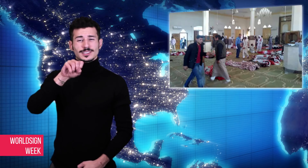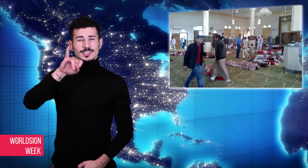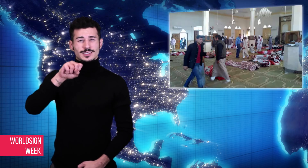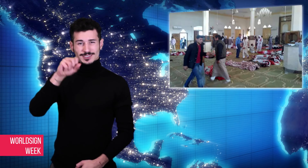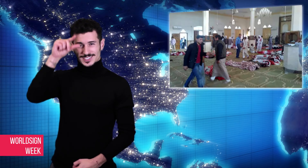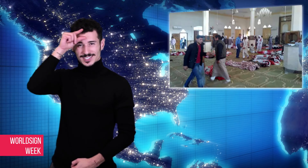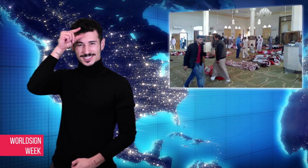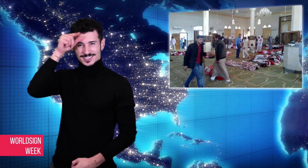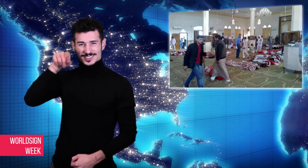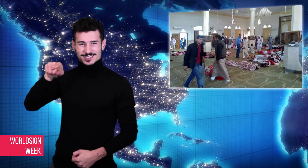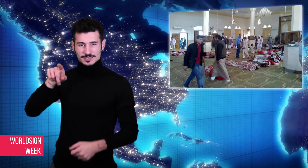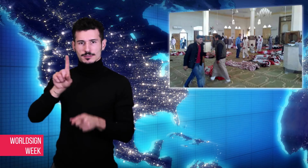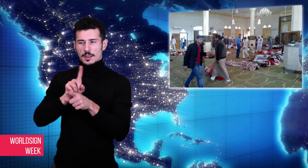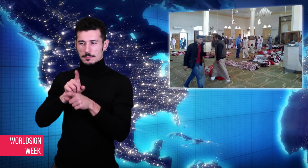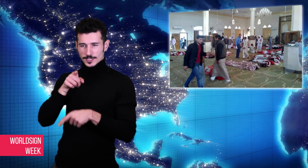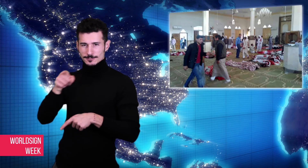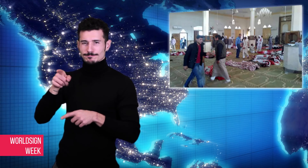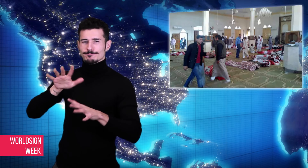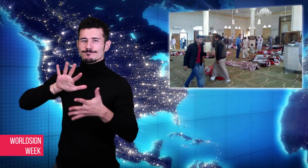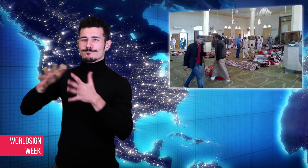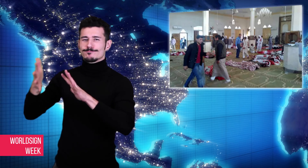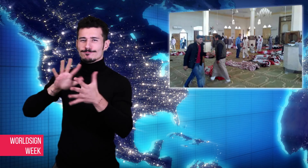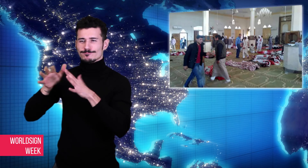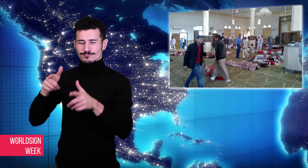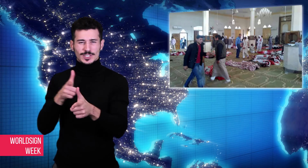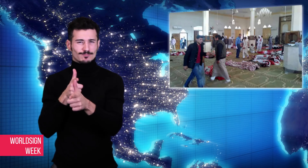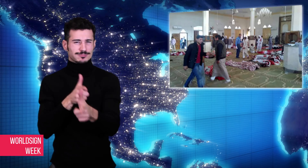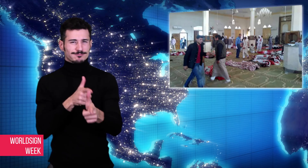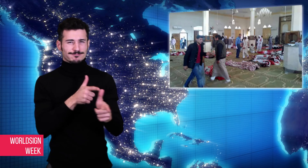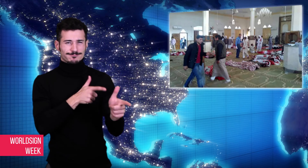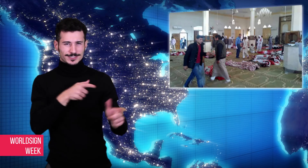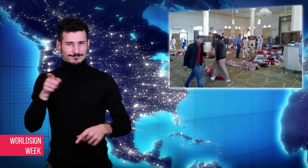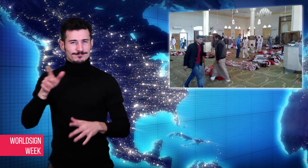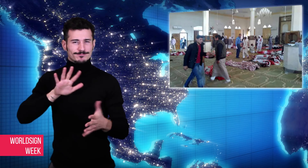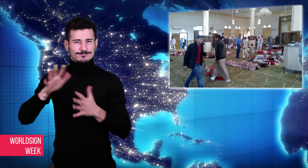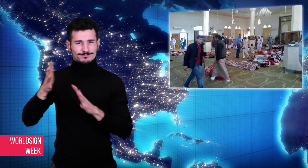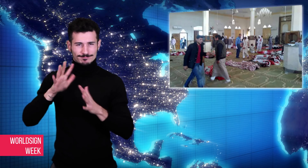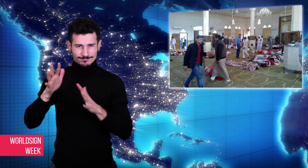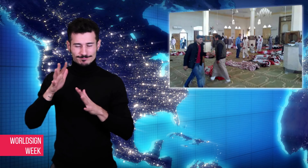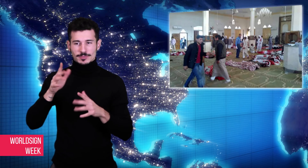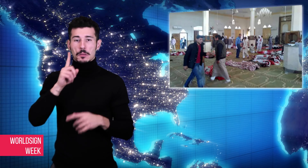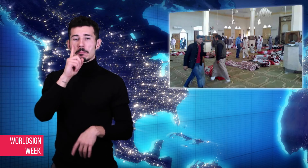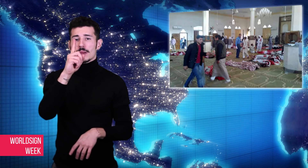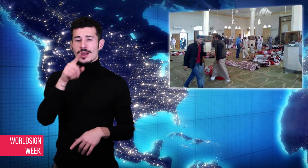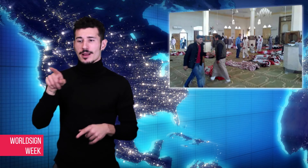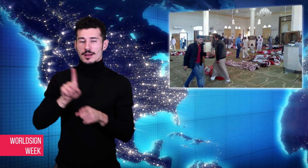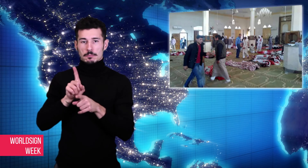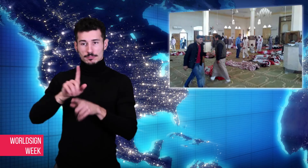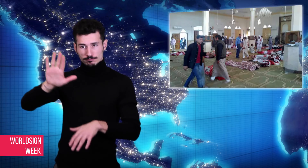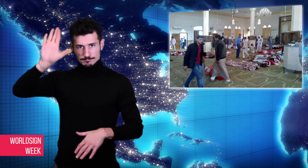ISIS is suspected of having done the